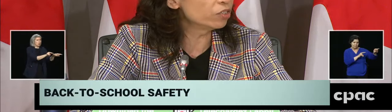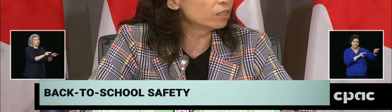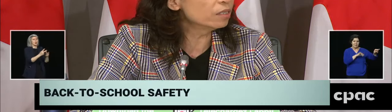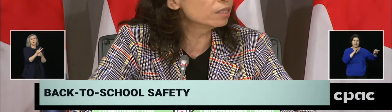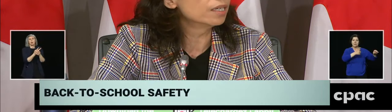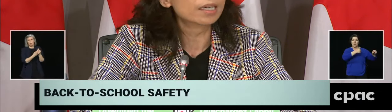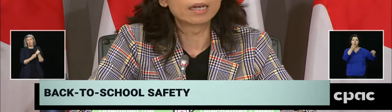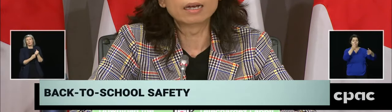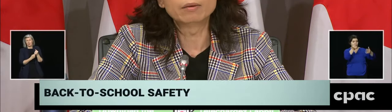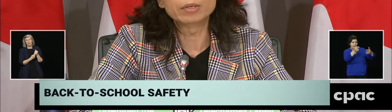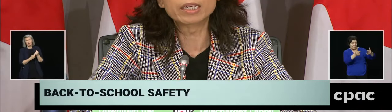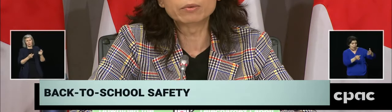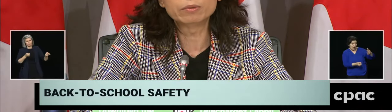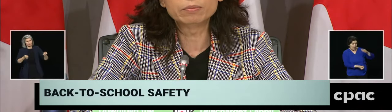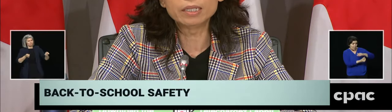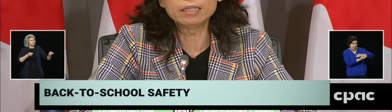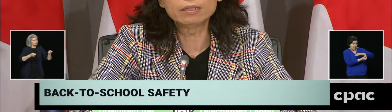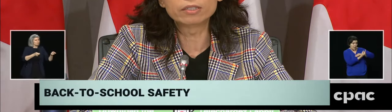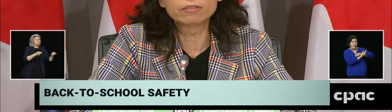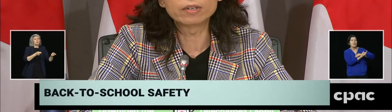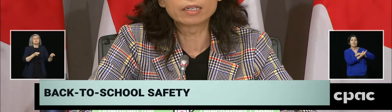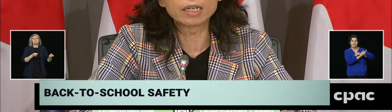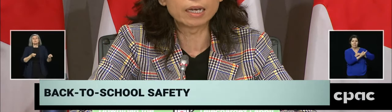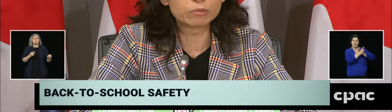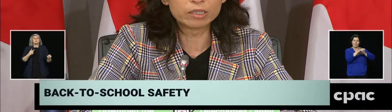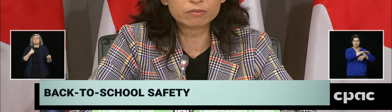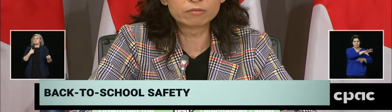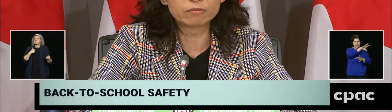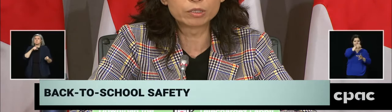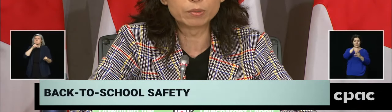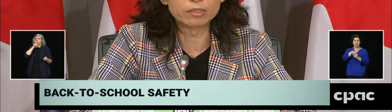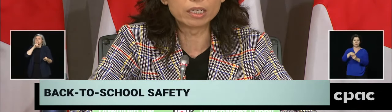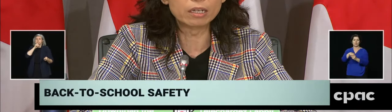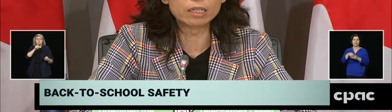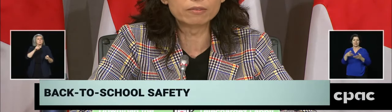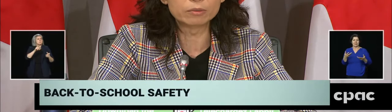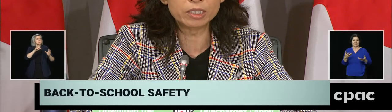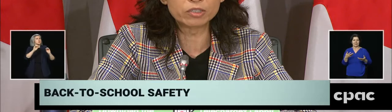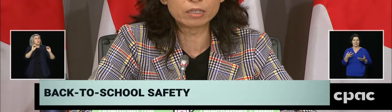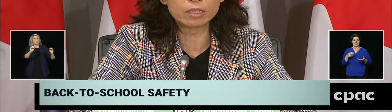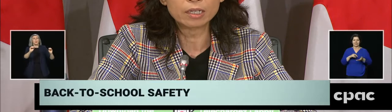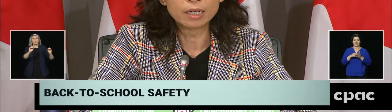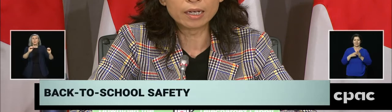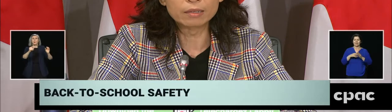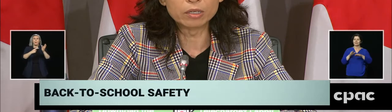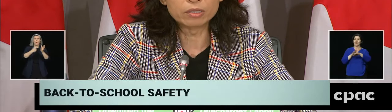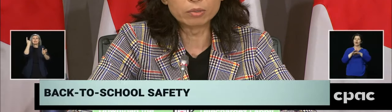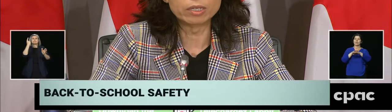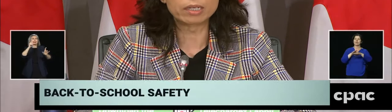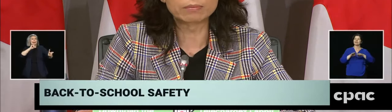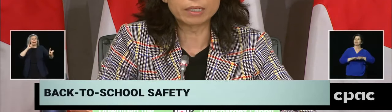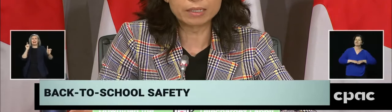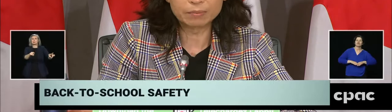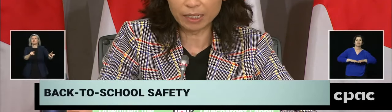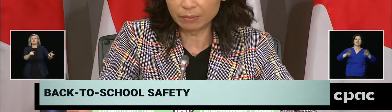WELL. I DON'T EXPECT I WOULD HAVE BLANKET RECOMMENDATIONS, BUT IT